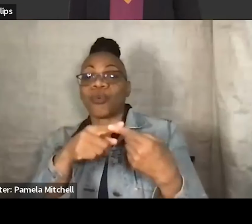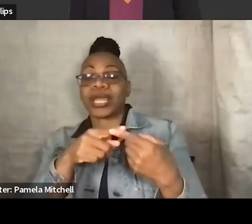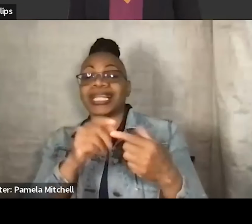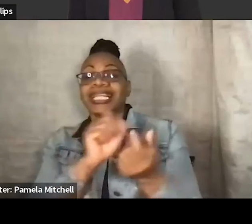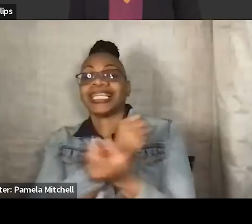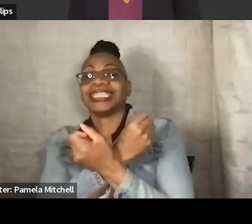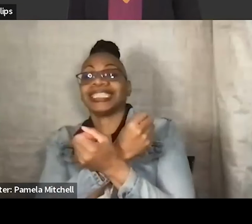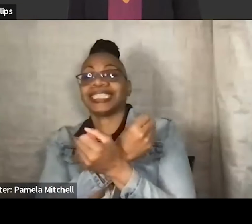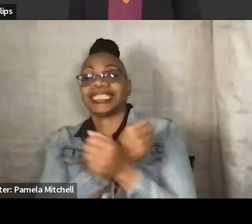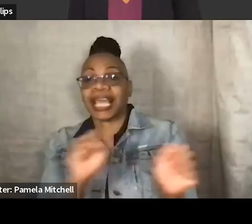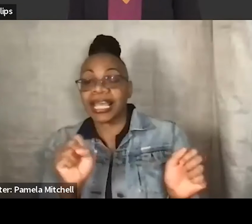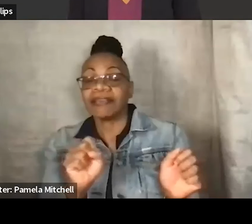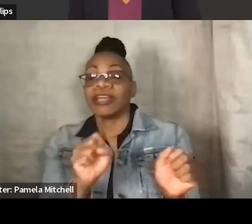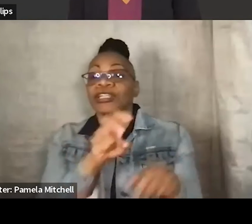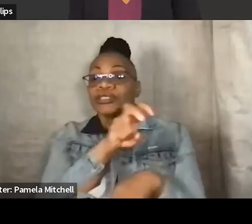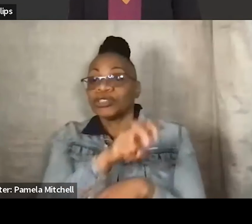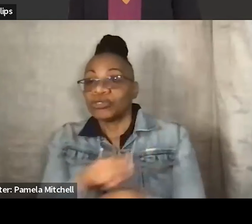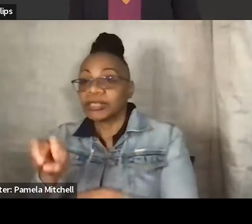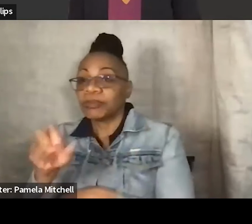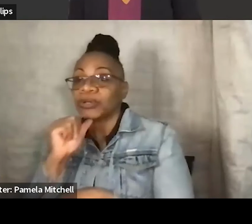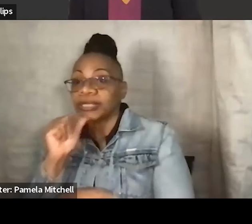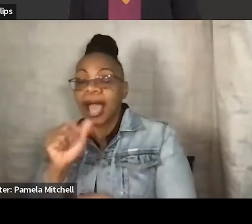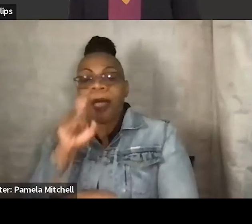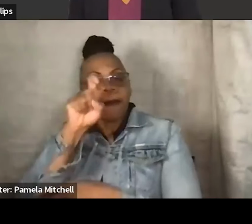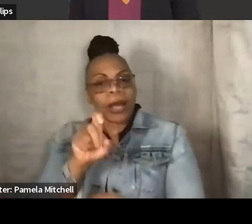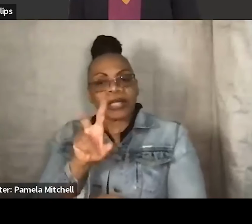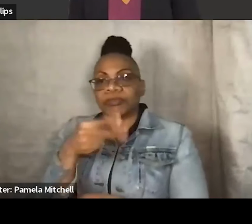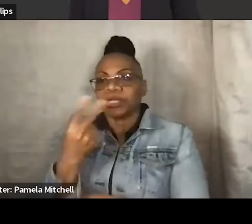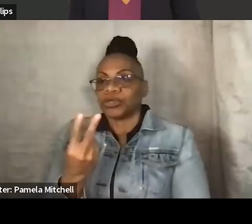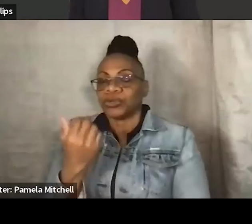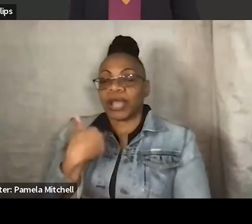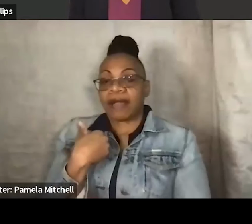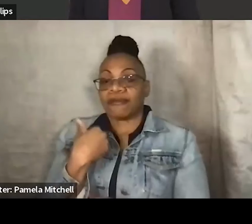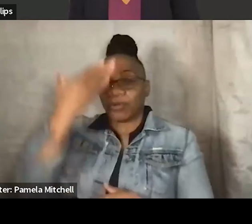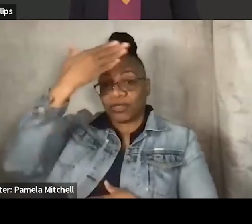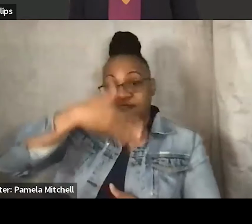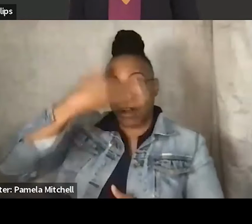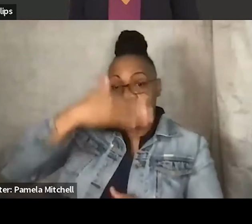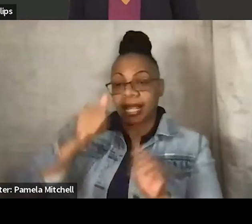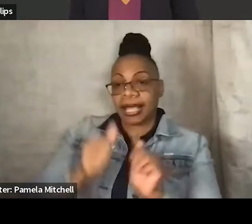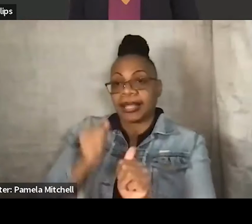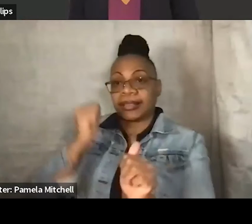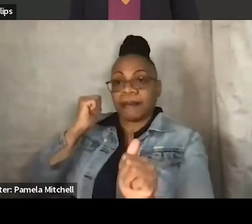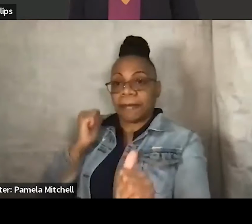There must always be the two of them in there, one sitting in the back with the individual, that type of thing.